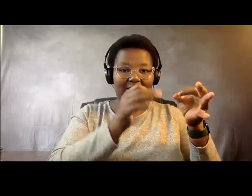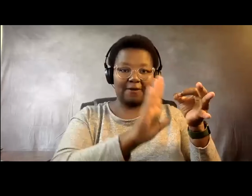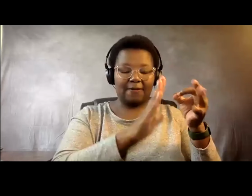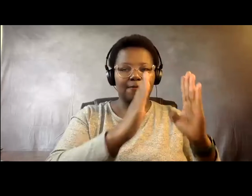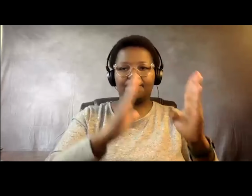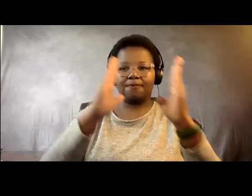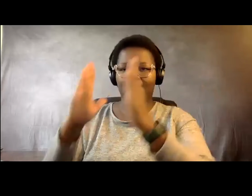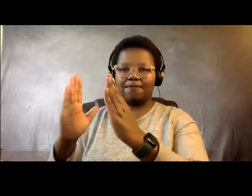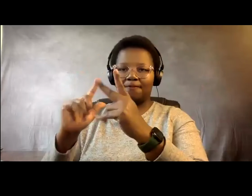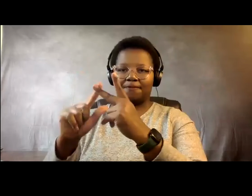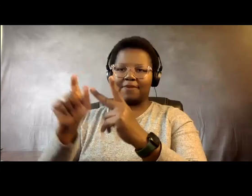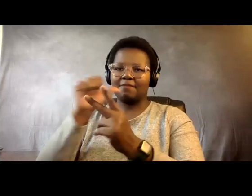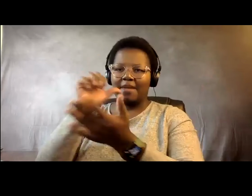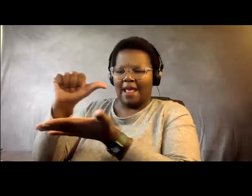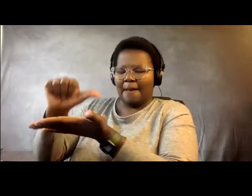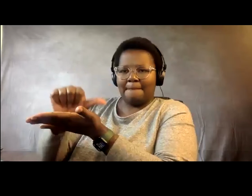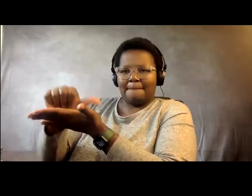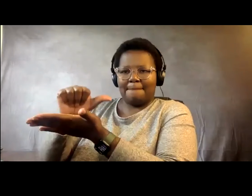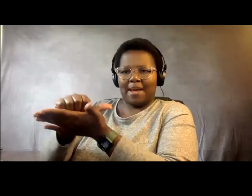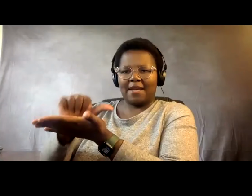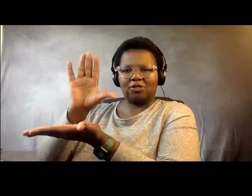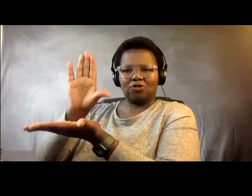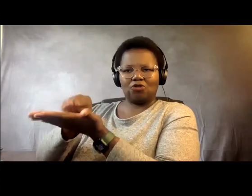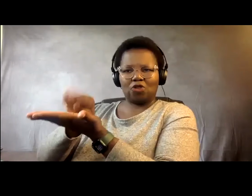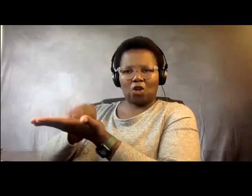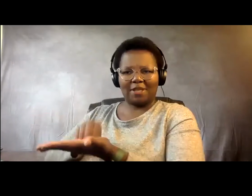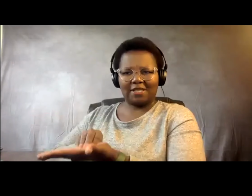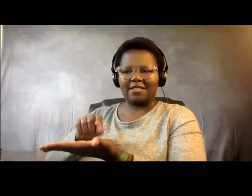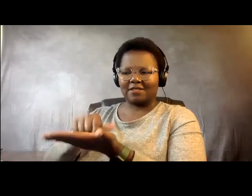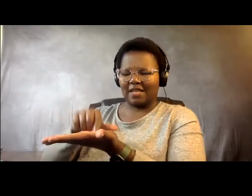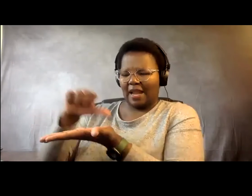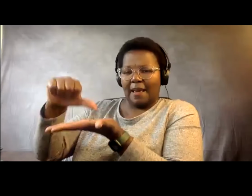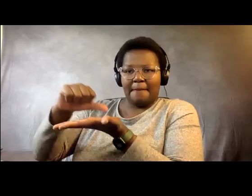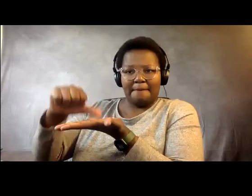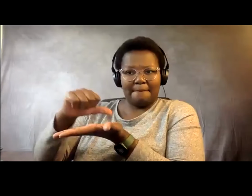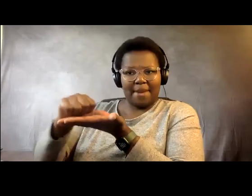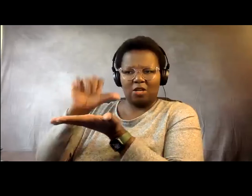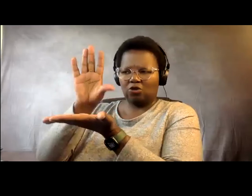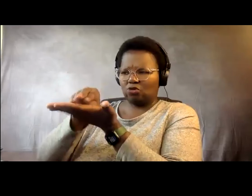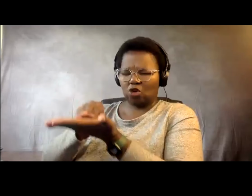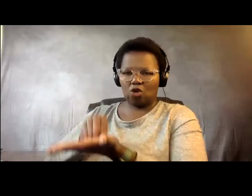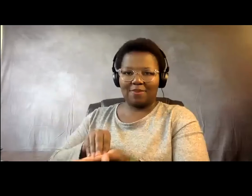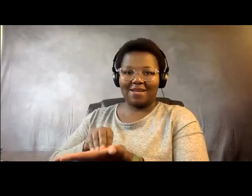have page documentation. So in page documentation, we are going to use those components and put